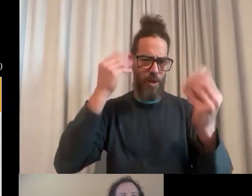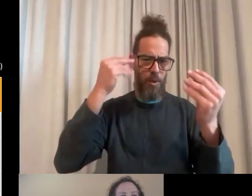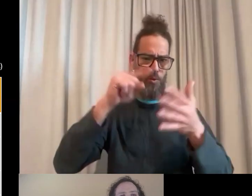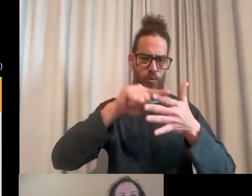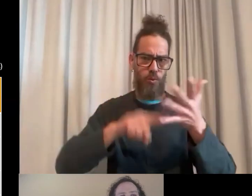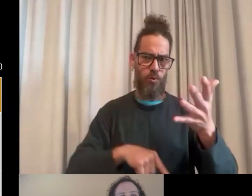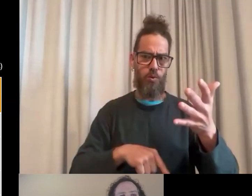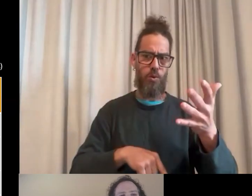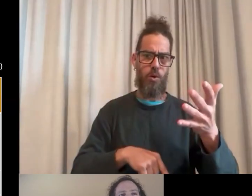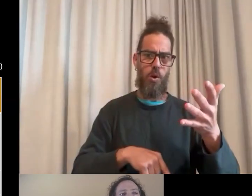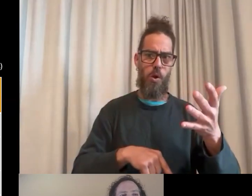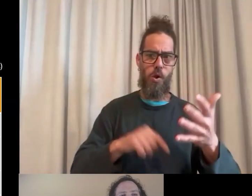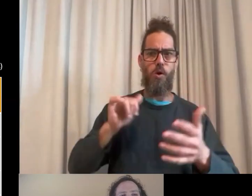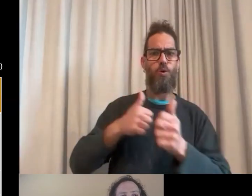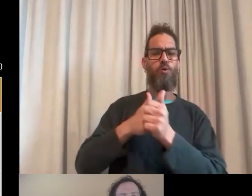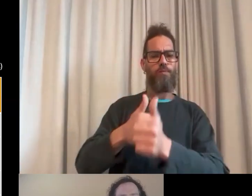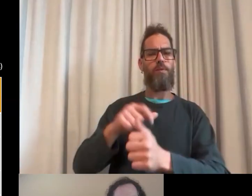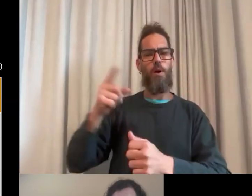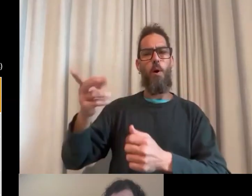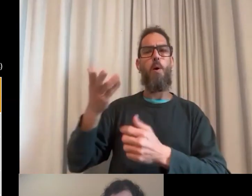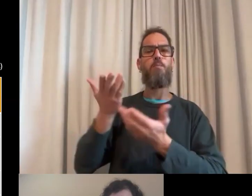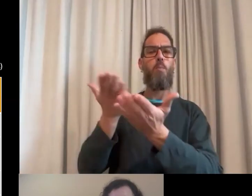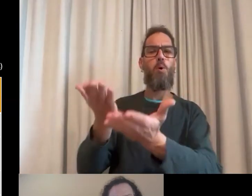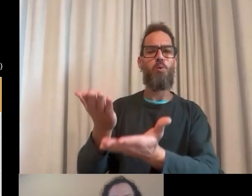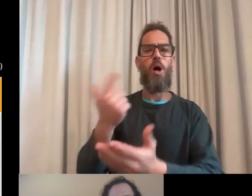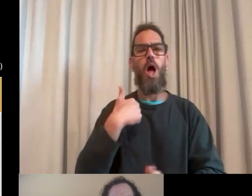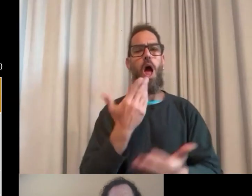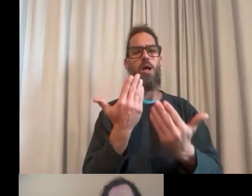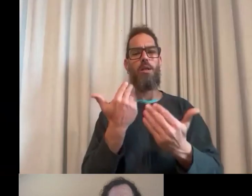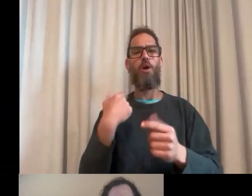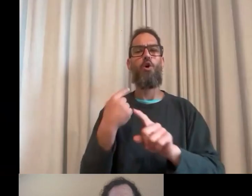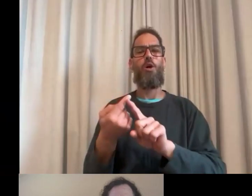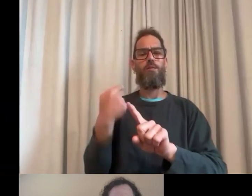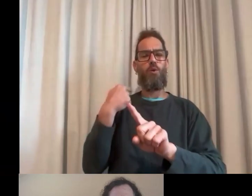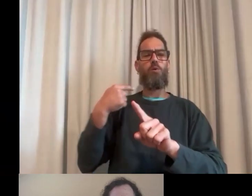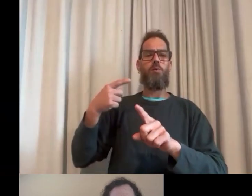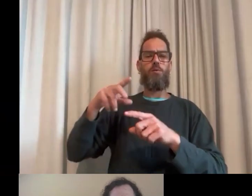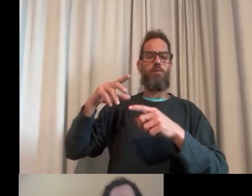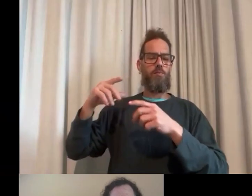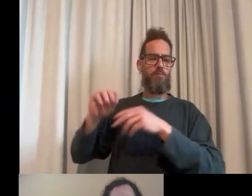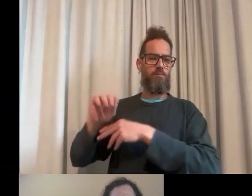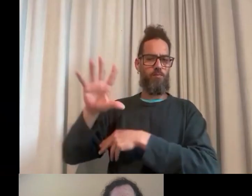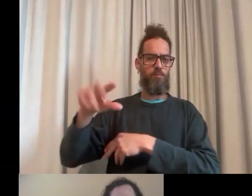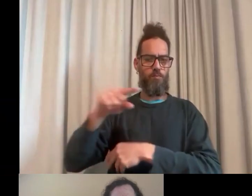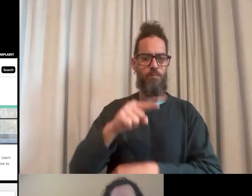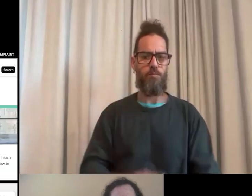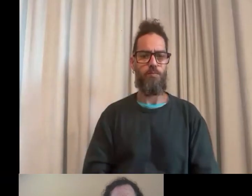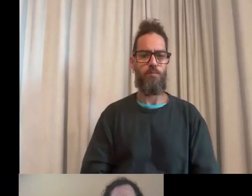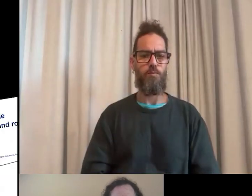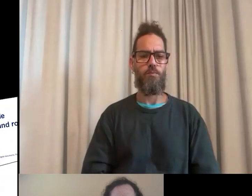the formula that ESDC provides. Or I also want to explain, and I'm just